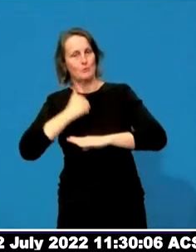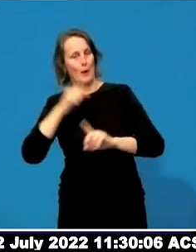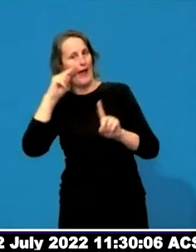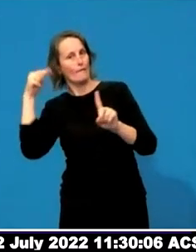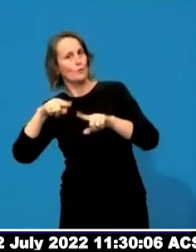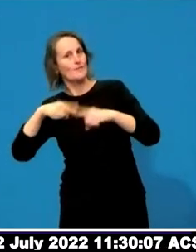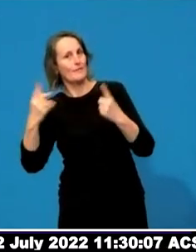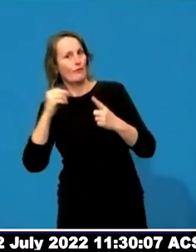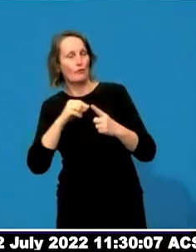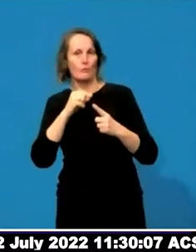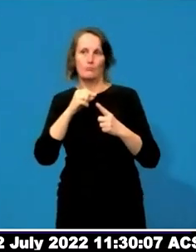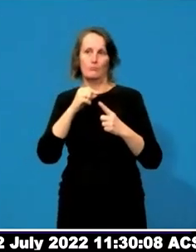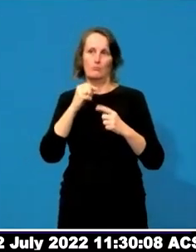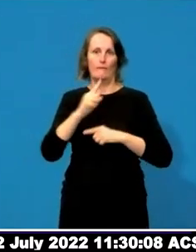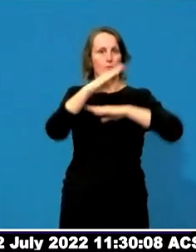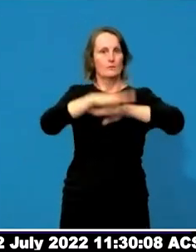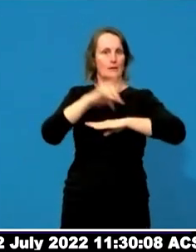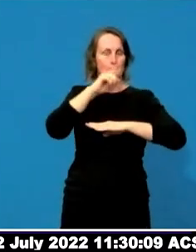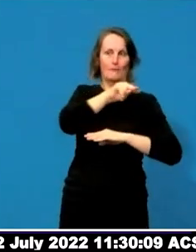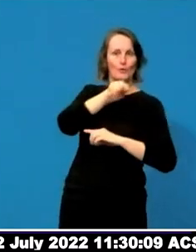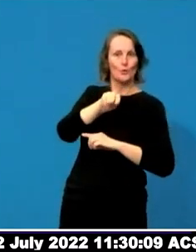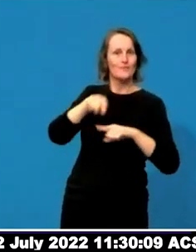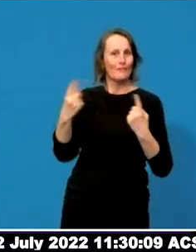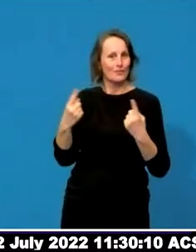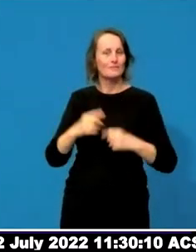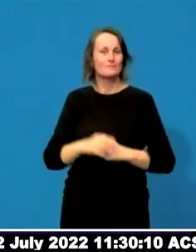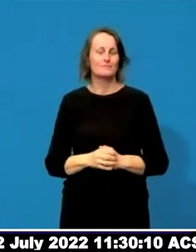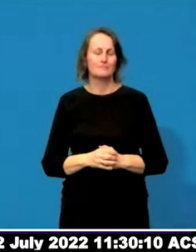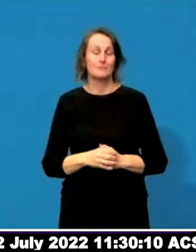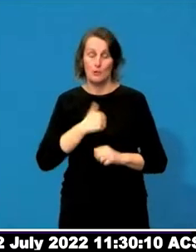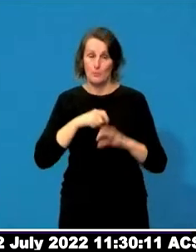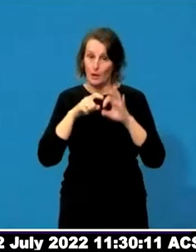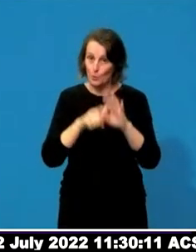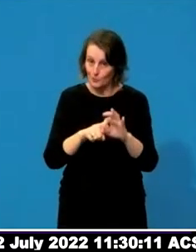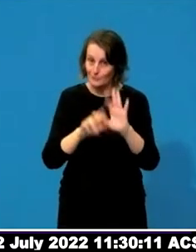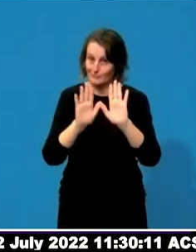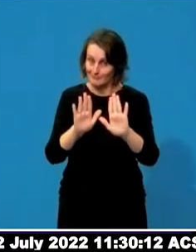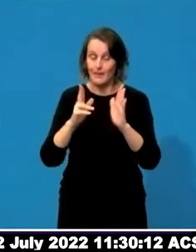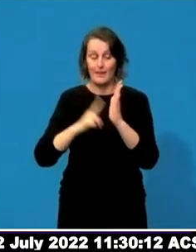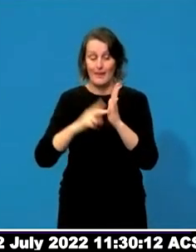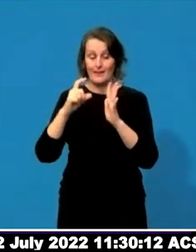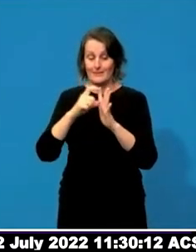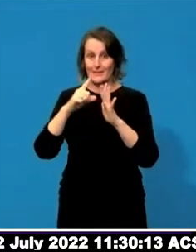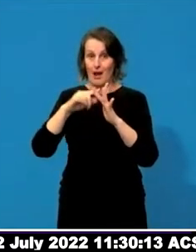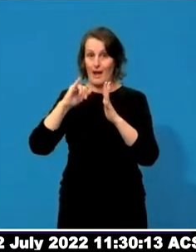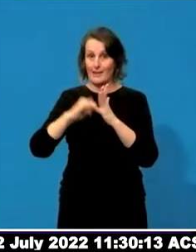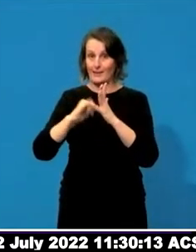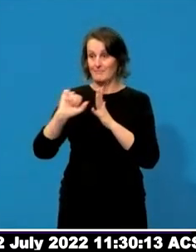My question is, is the NDIS as a scheme - and this involves no criticism of the NDIA -